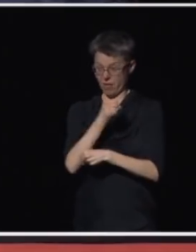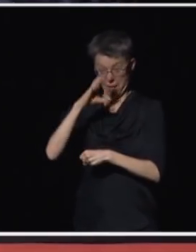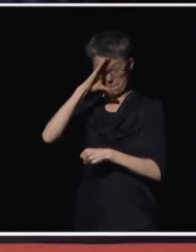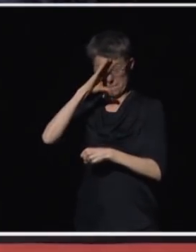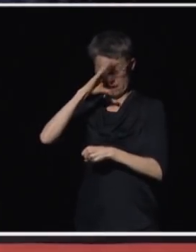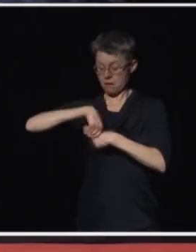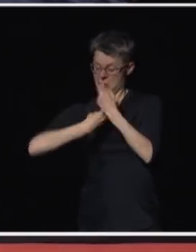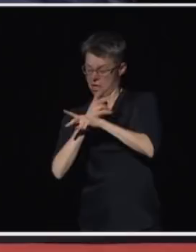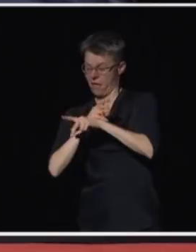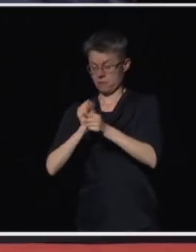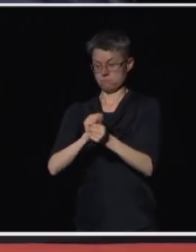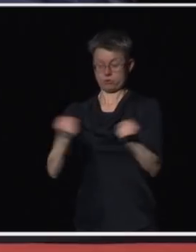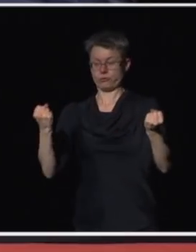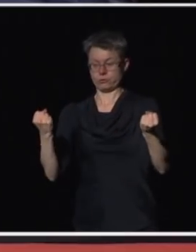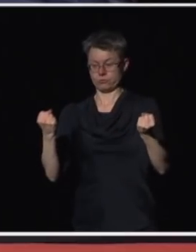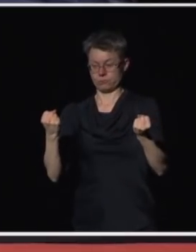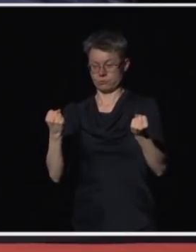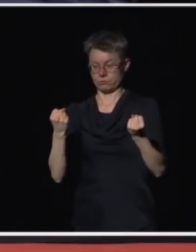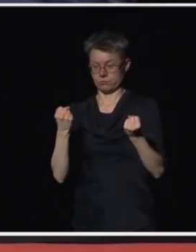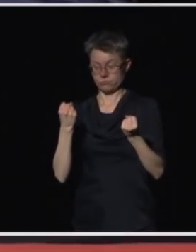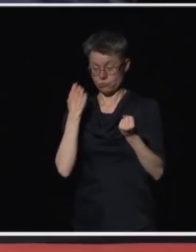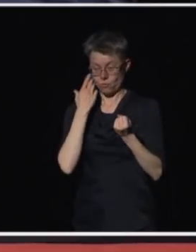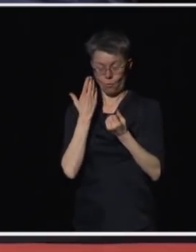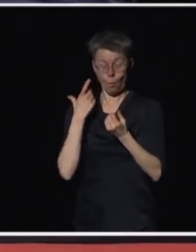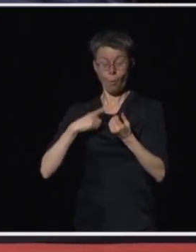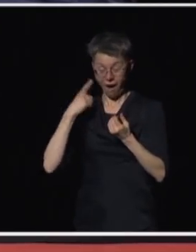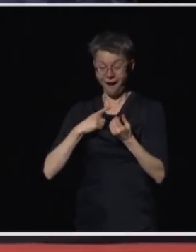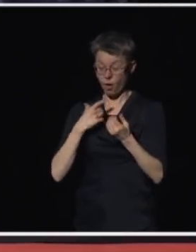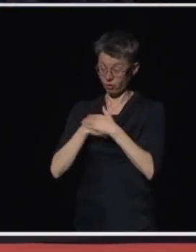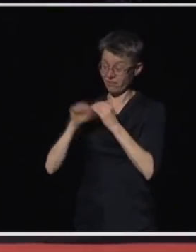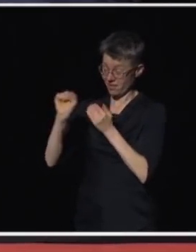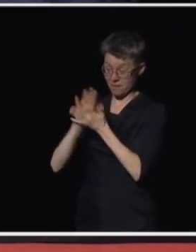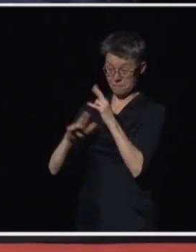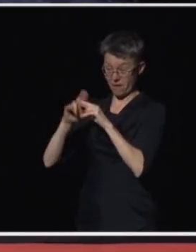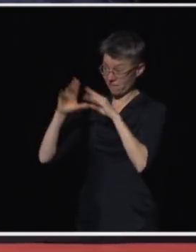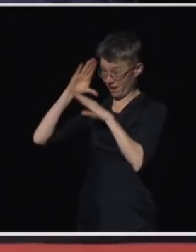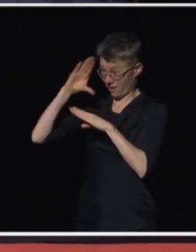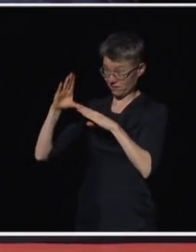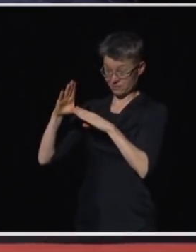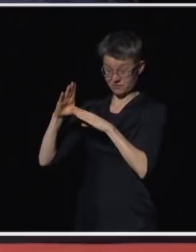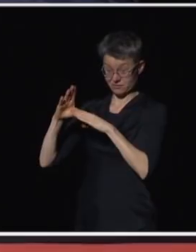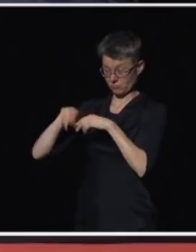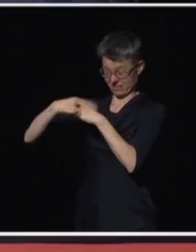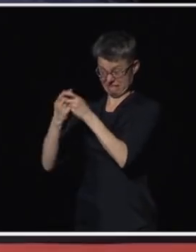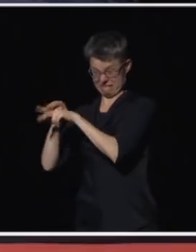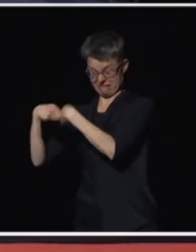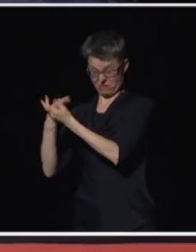I don't know why we were wrestling on our parents' bed. Stupid. We couldn't go wrestle in our own bed. It was there.